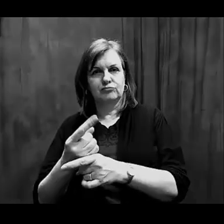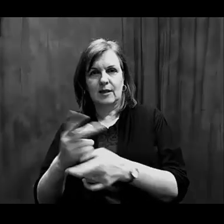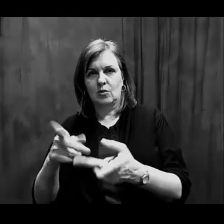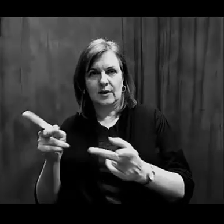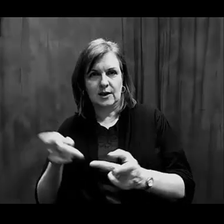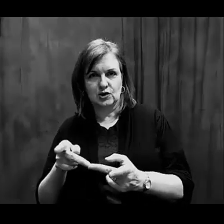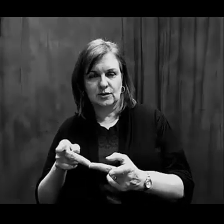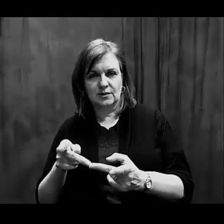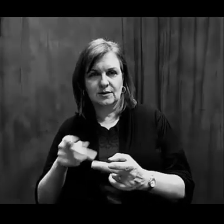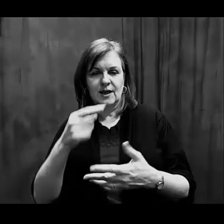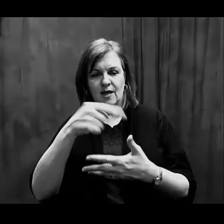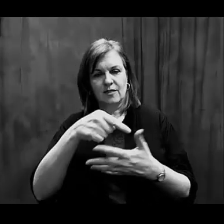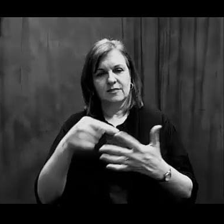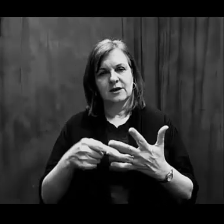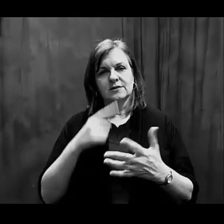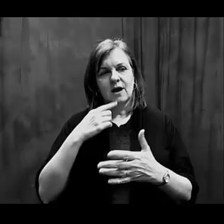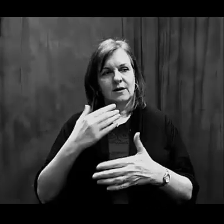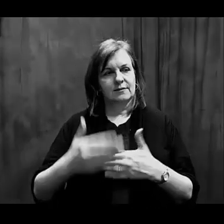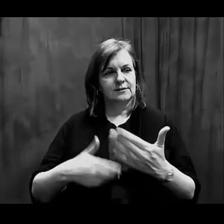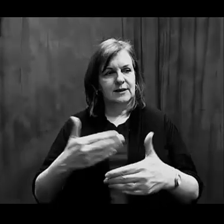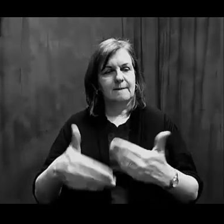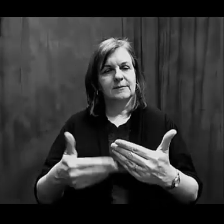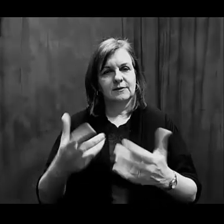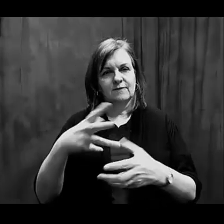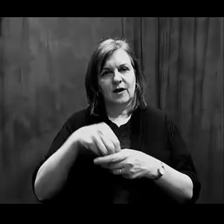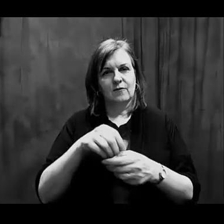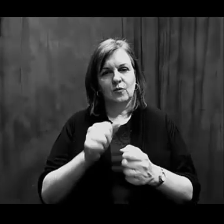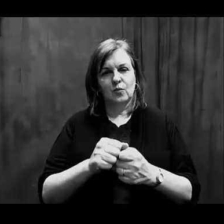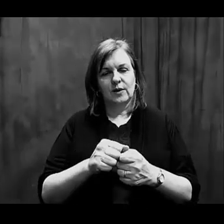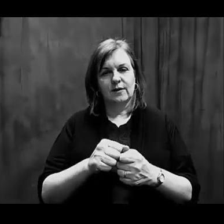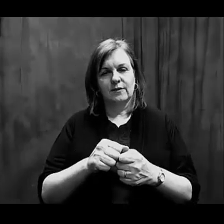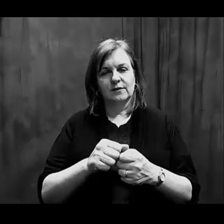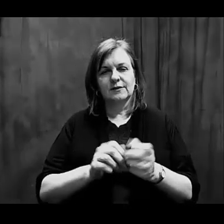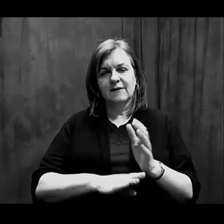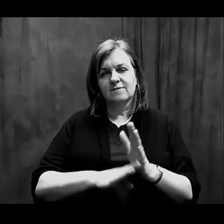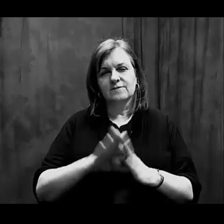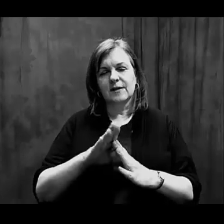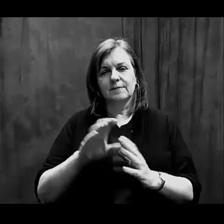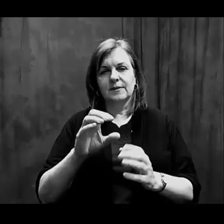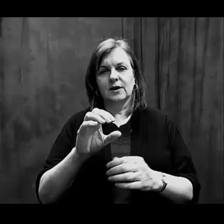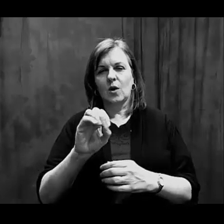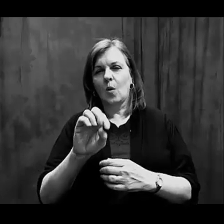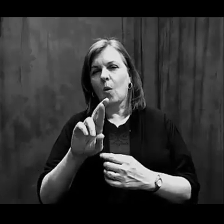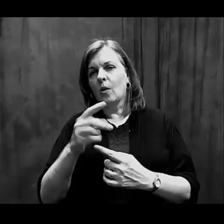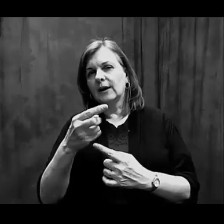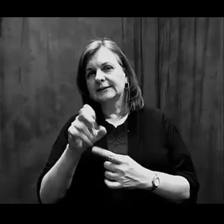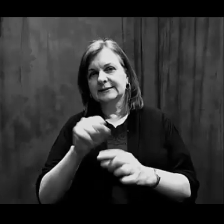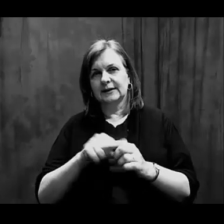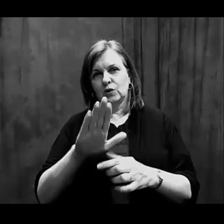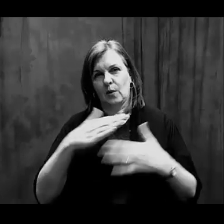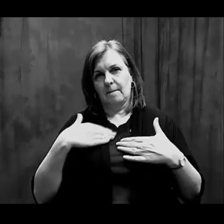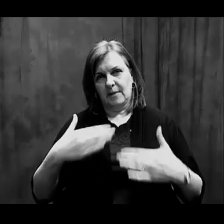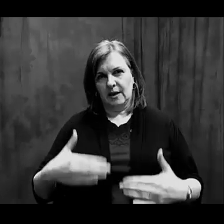so here str the steps associated with the proper formation of new organs in you -- in particular